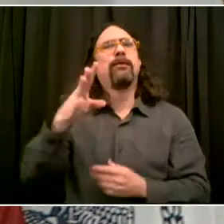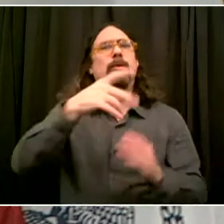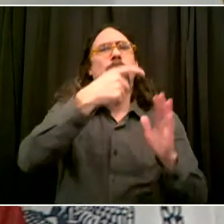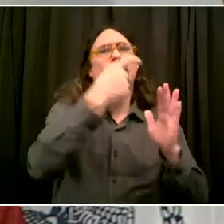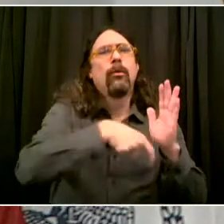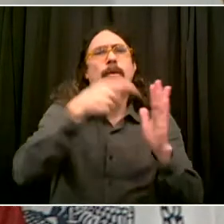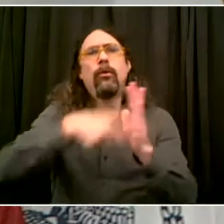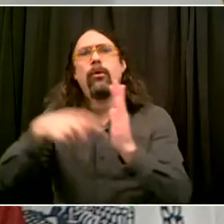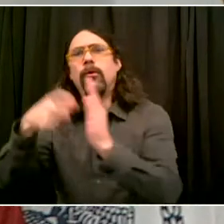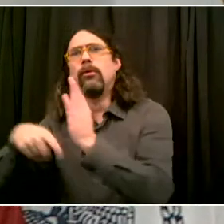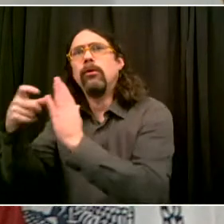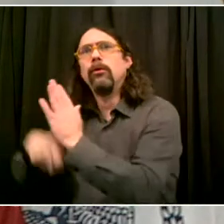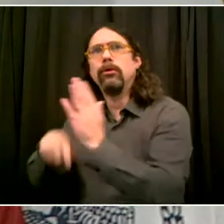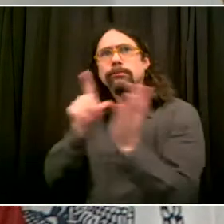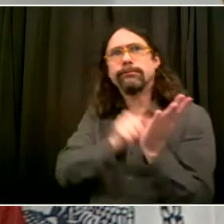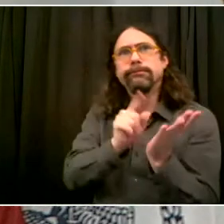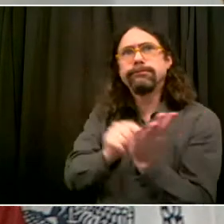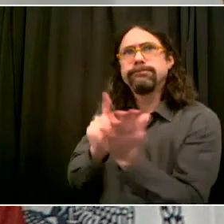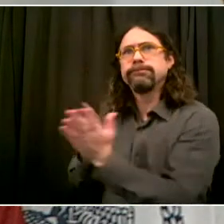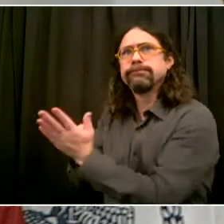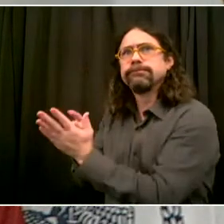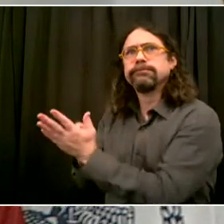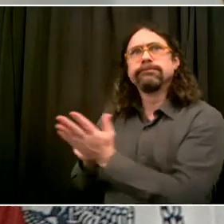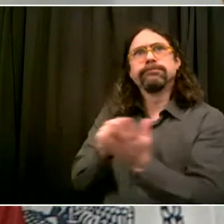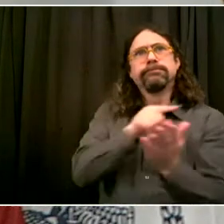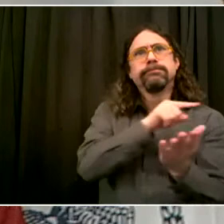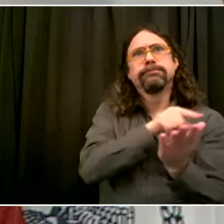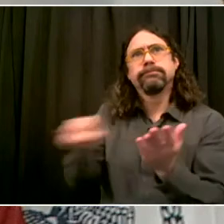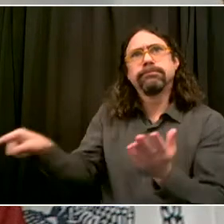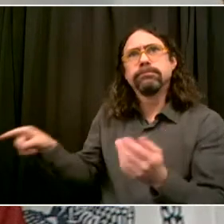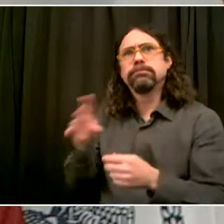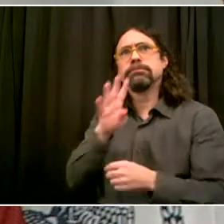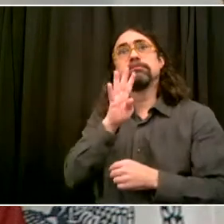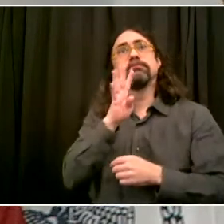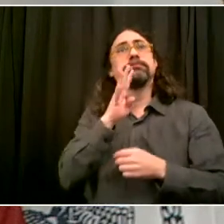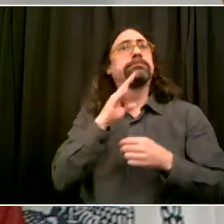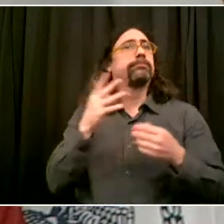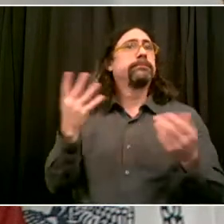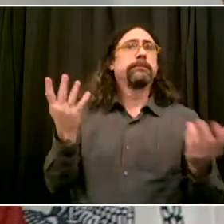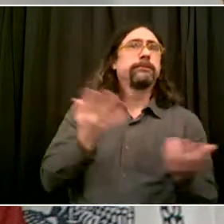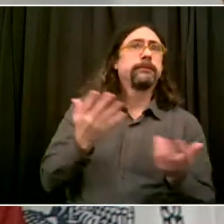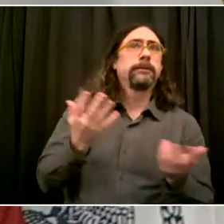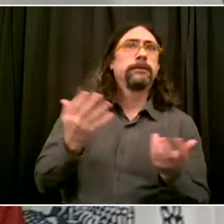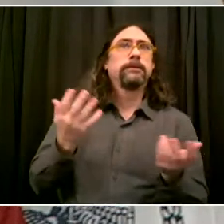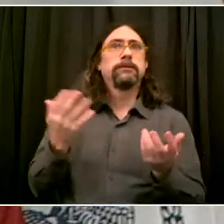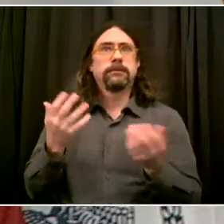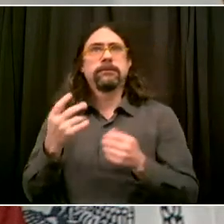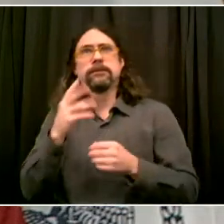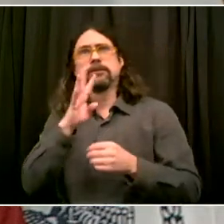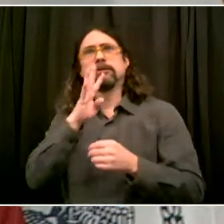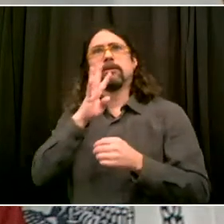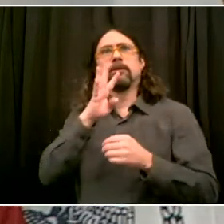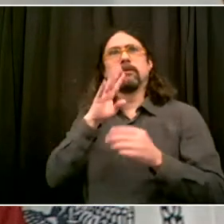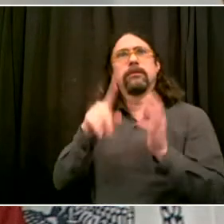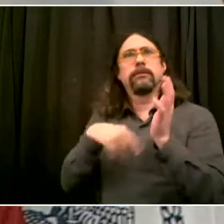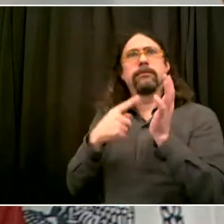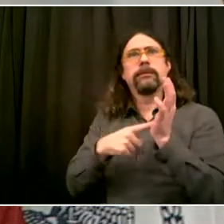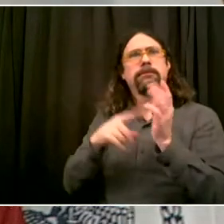TTESHEEEF FORTS TO WAIVE THE